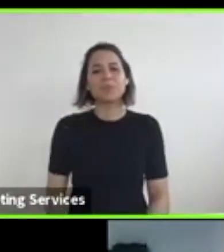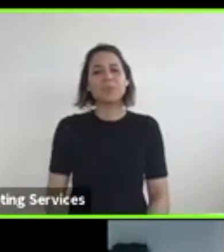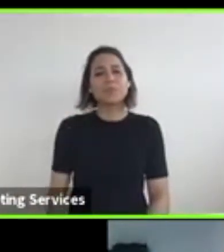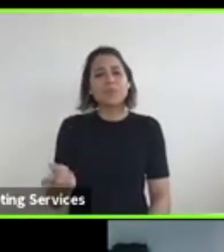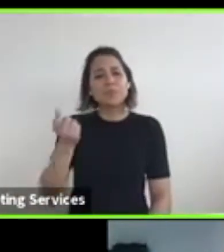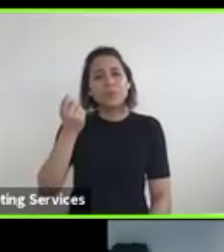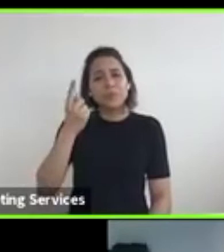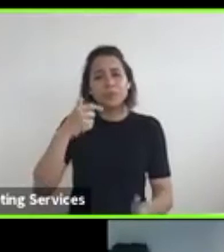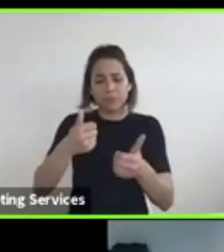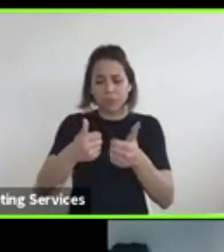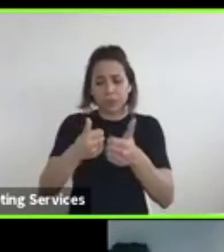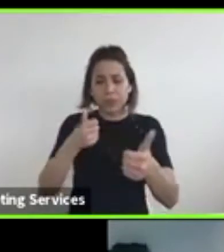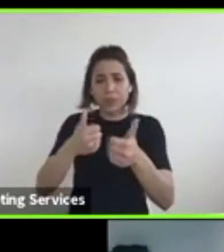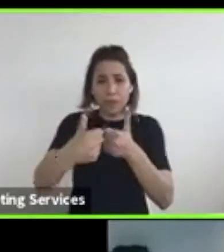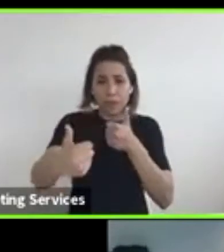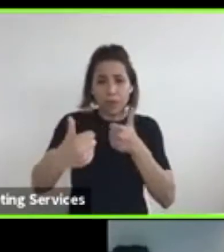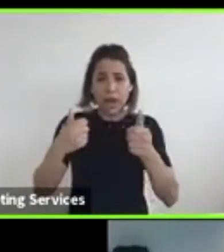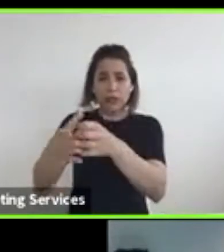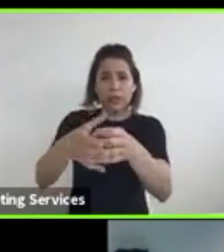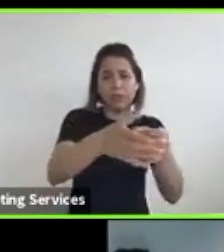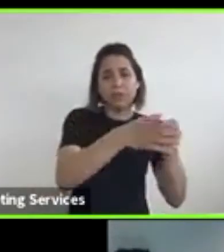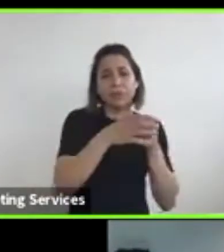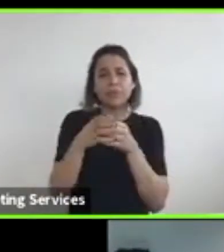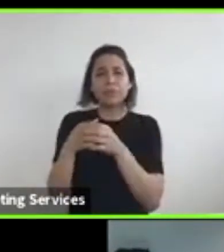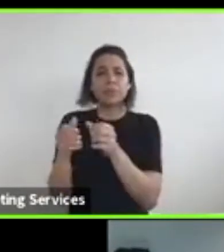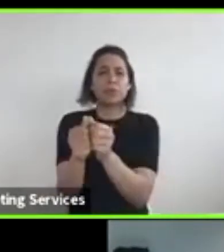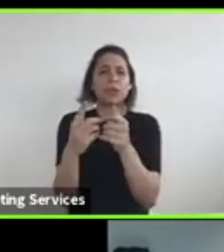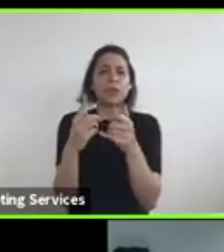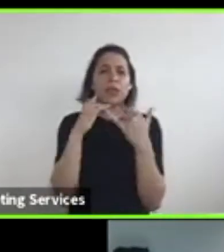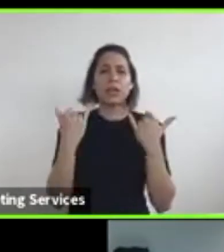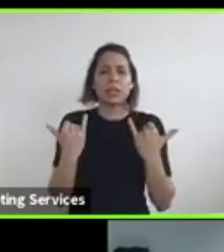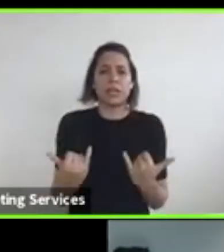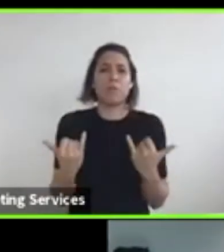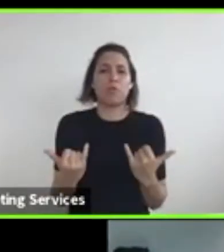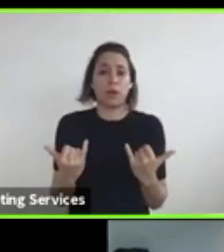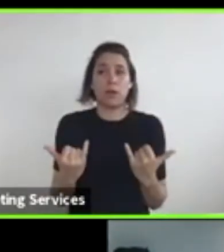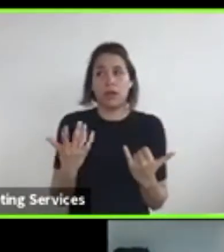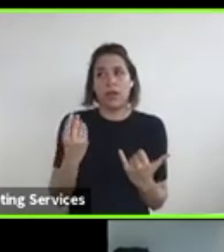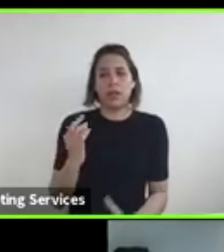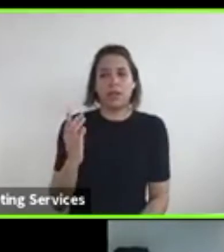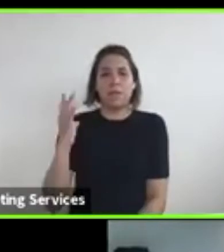BETWEEN THE CONTEMPORARY, AND THE PAST. BUT WHICH STILL